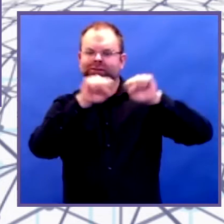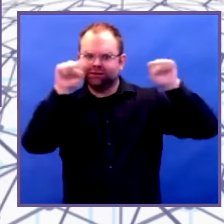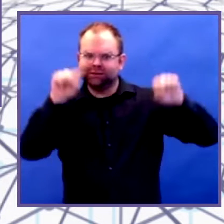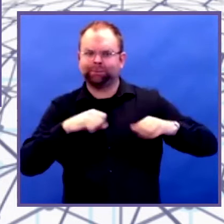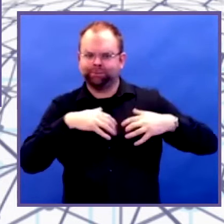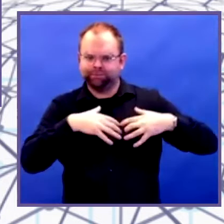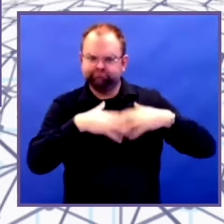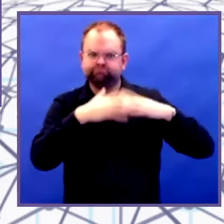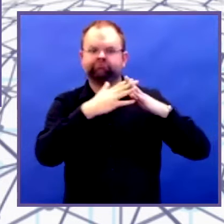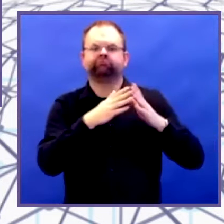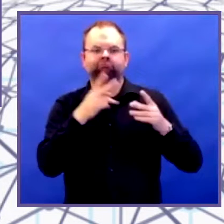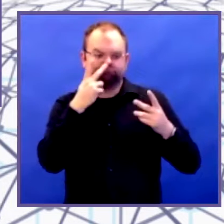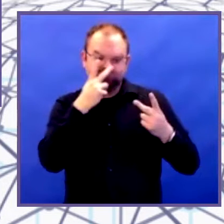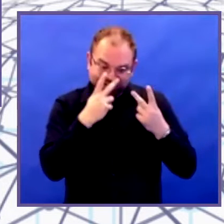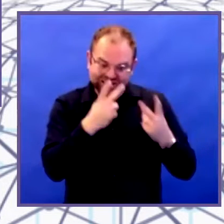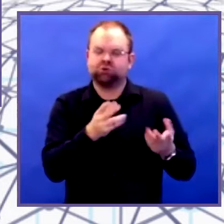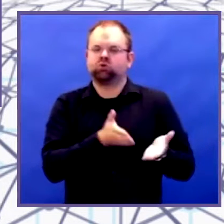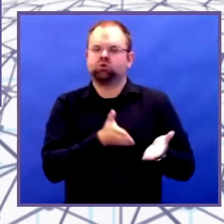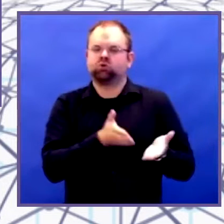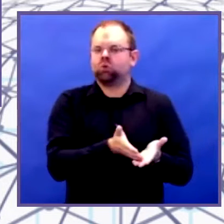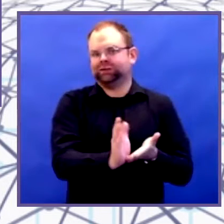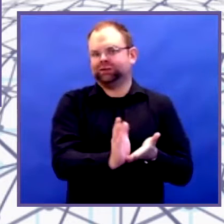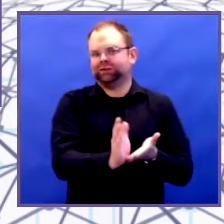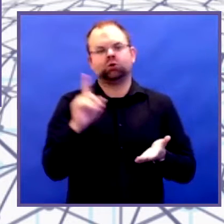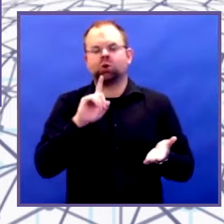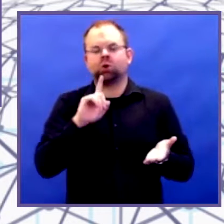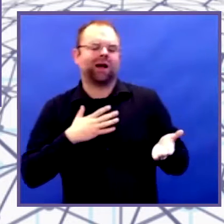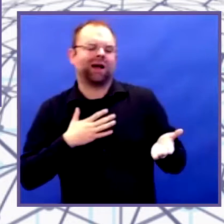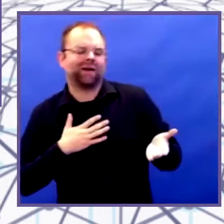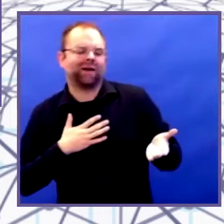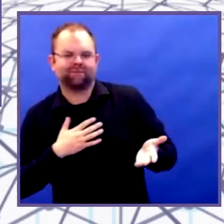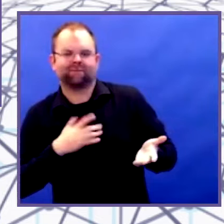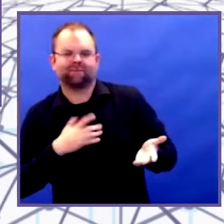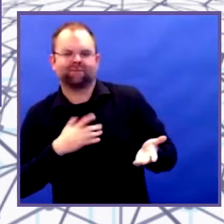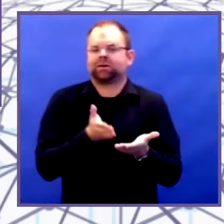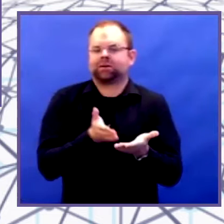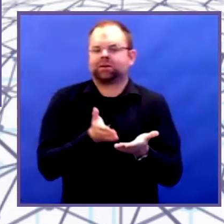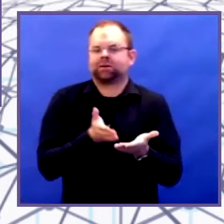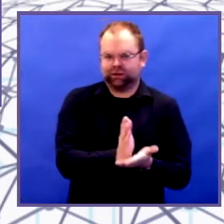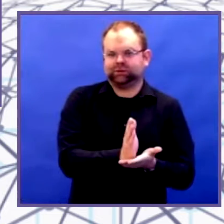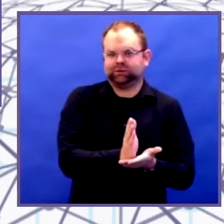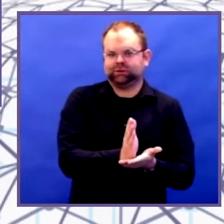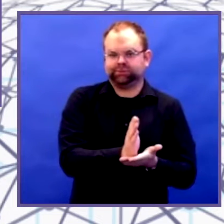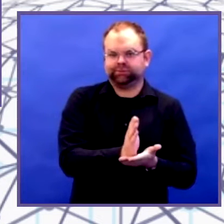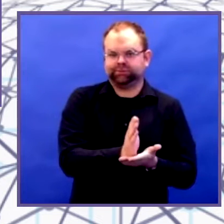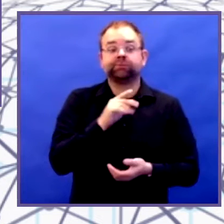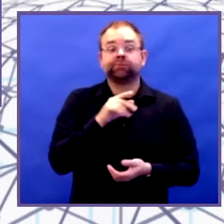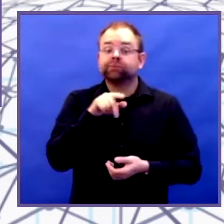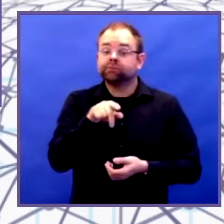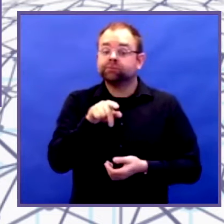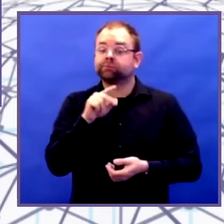trying to attract some attention, some resources to support systematic strengthening of assistive